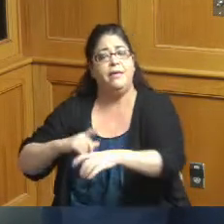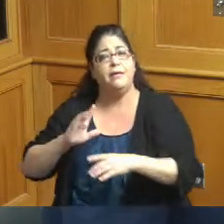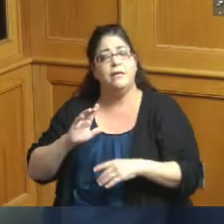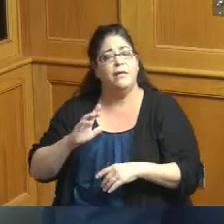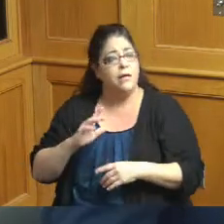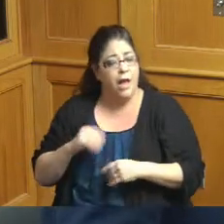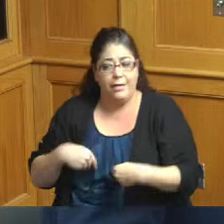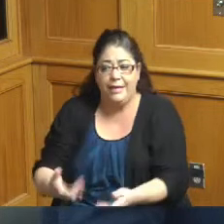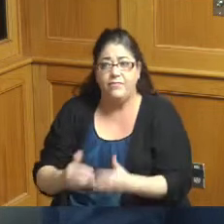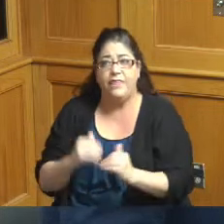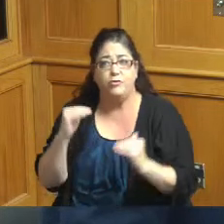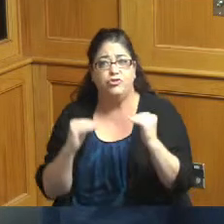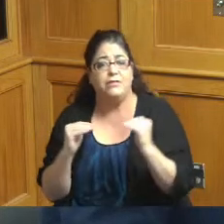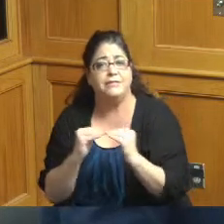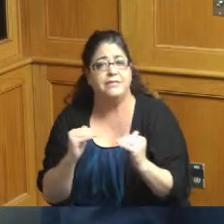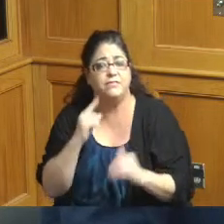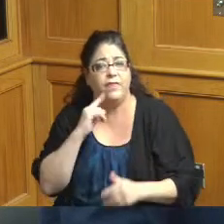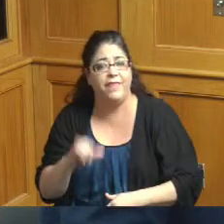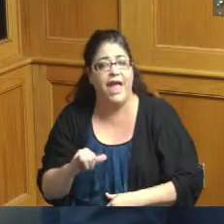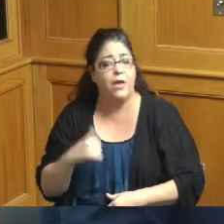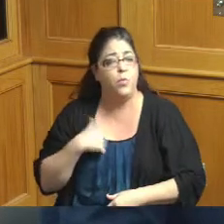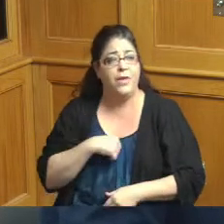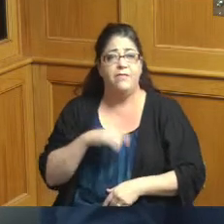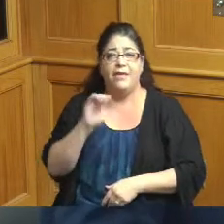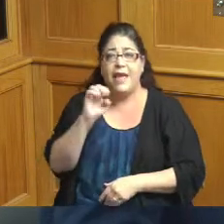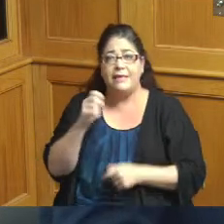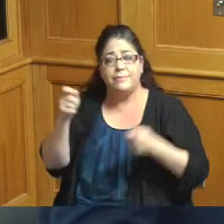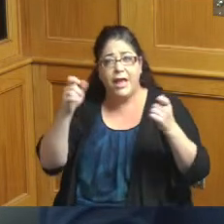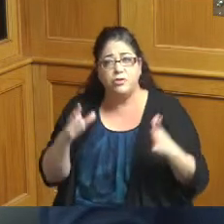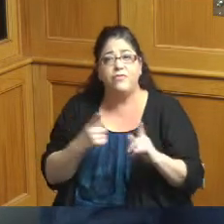as you know we are under case management deadlines from the Supreme Court of Ohio